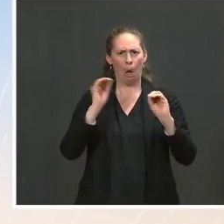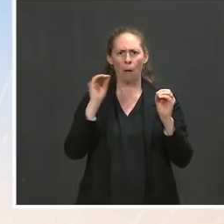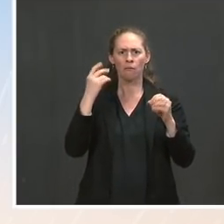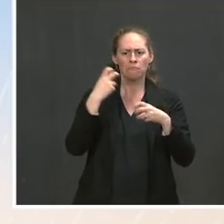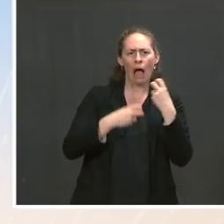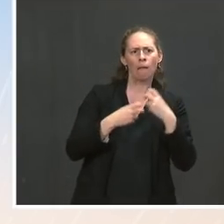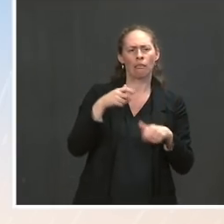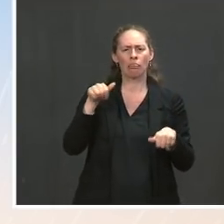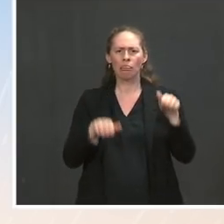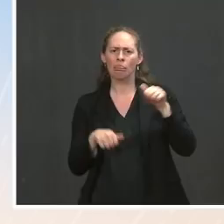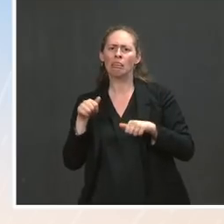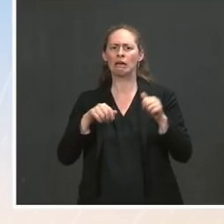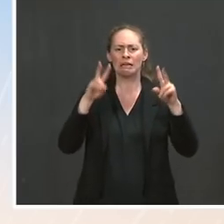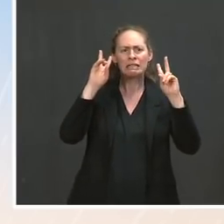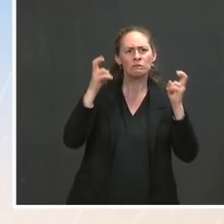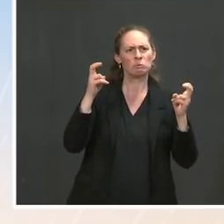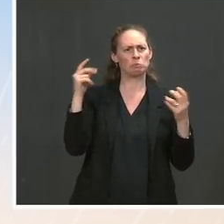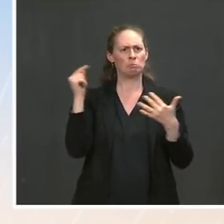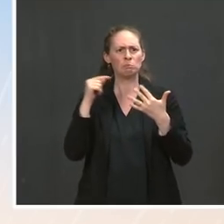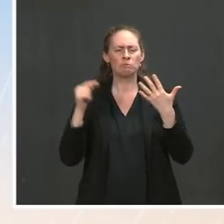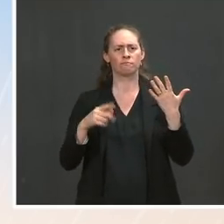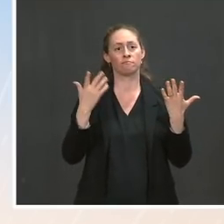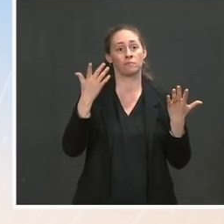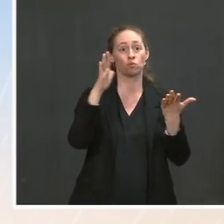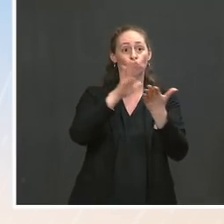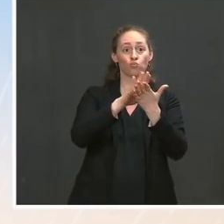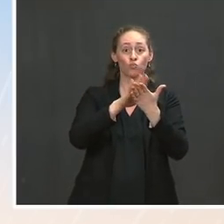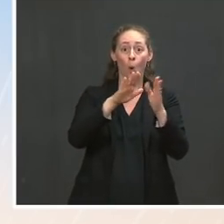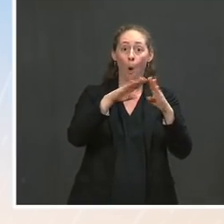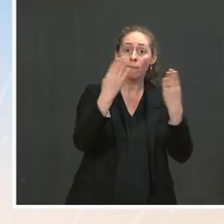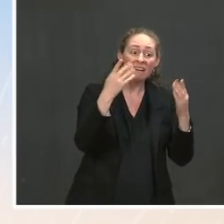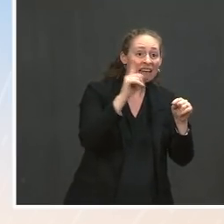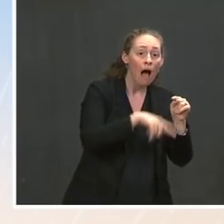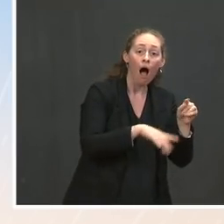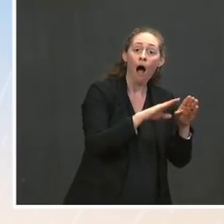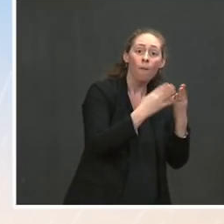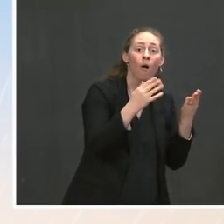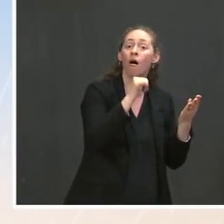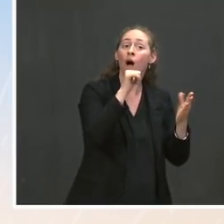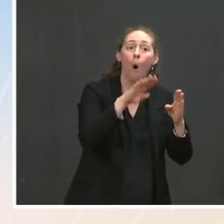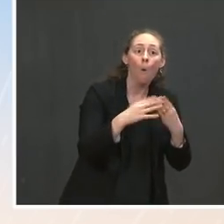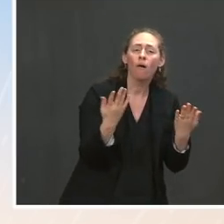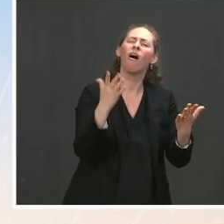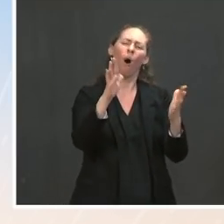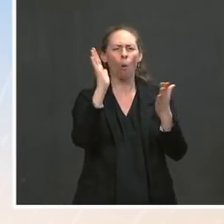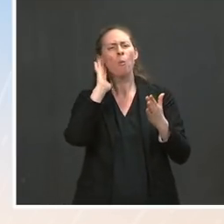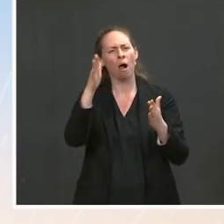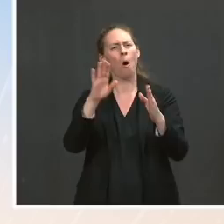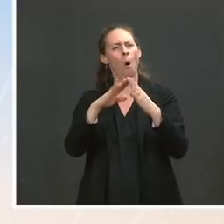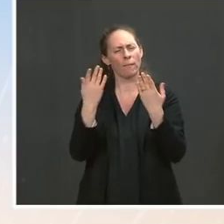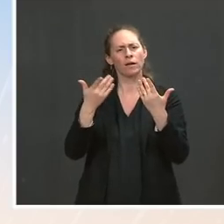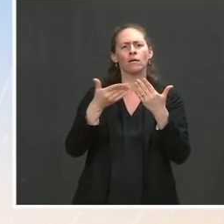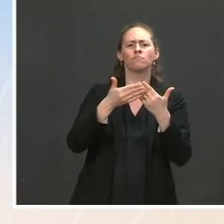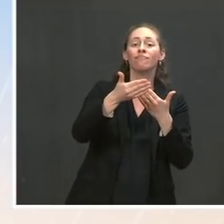with schools not reopening. They are reopening. More reopening every single week, and we certainly feel we're on track to meet our goal.